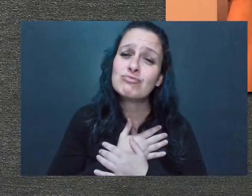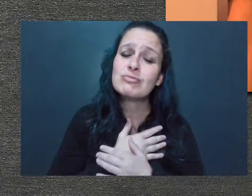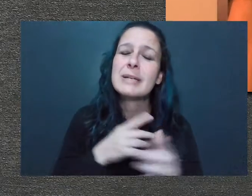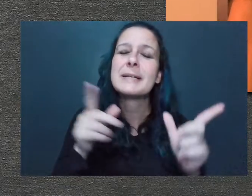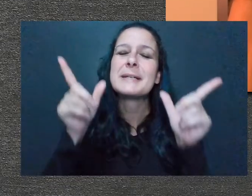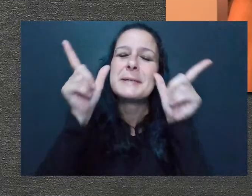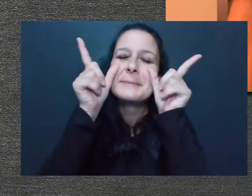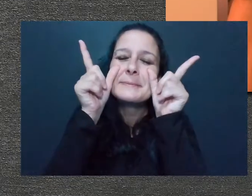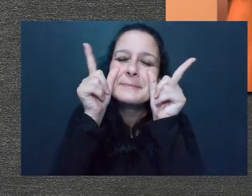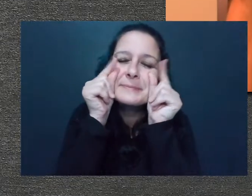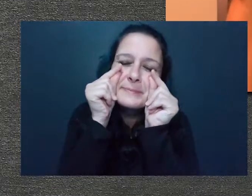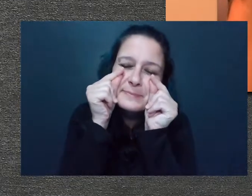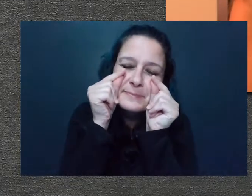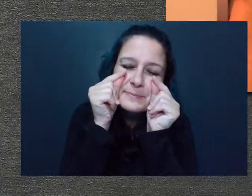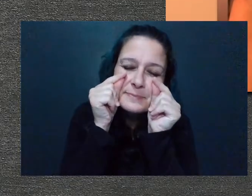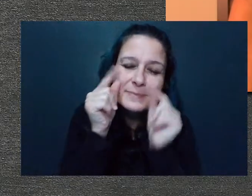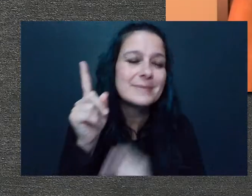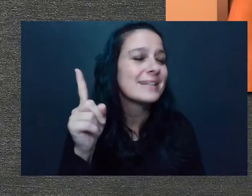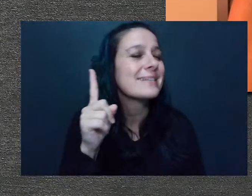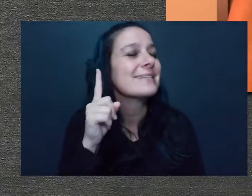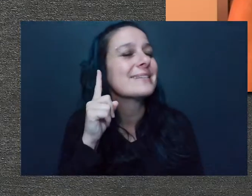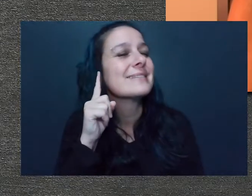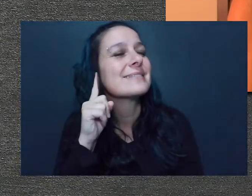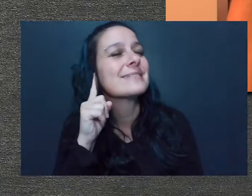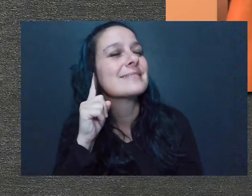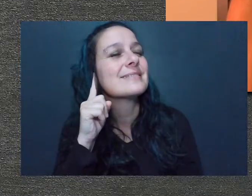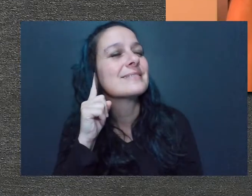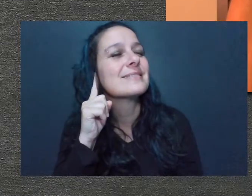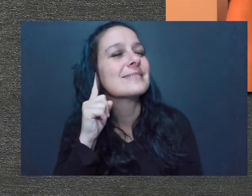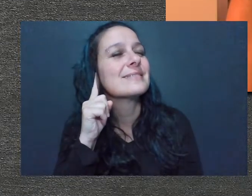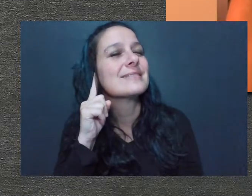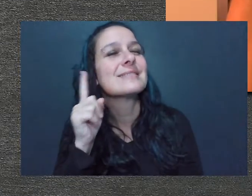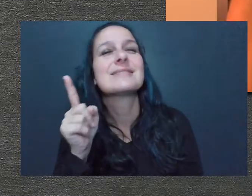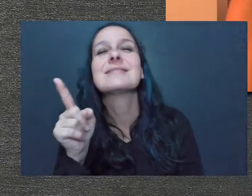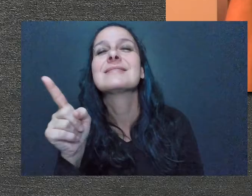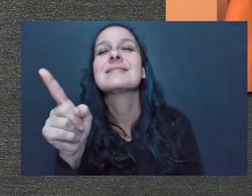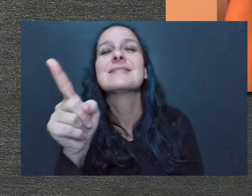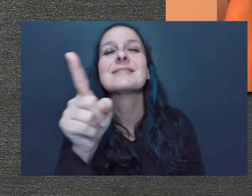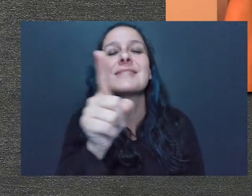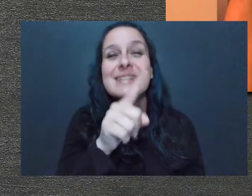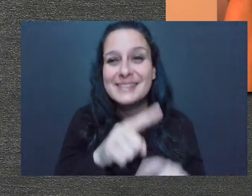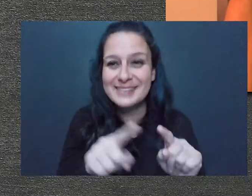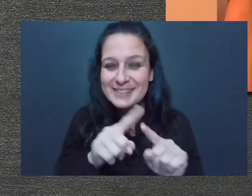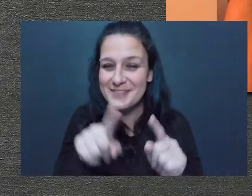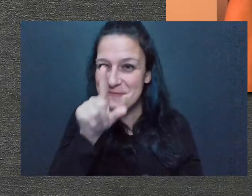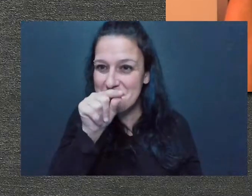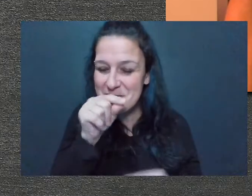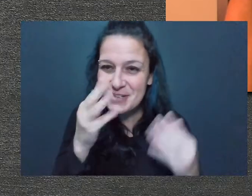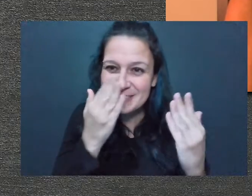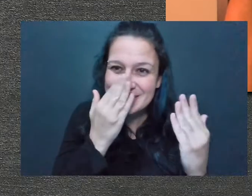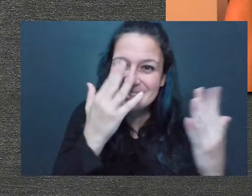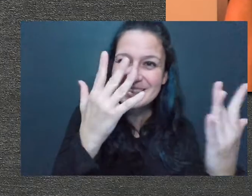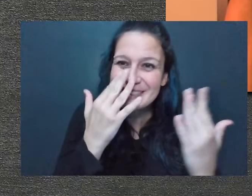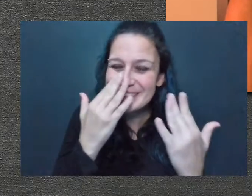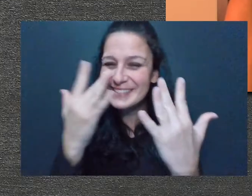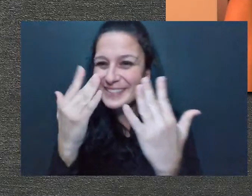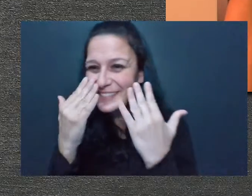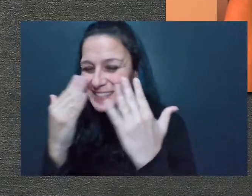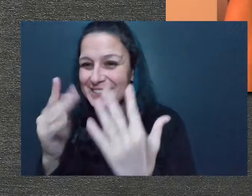closing your eyes and listening to all the birds singing and chirping,